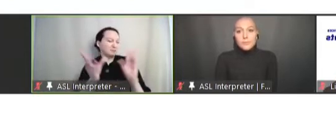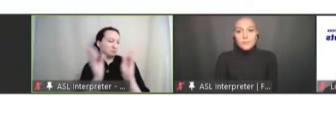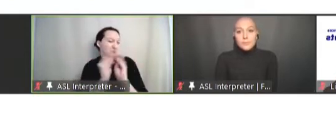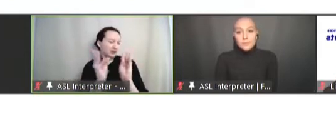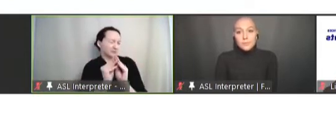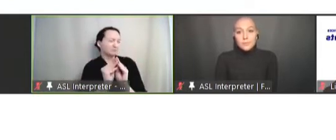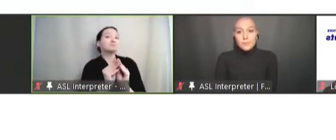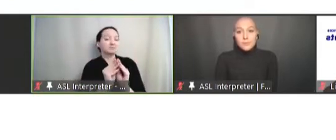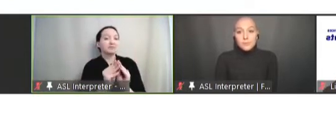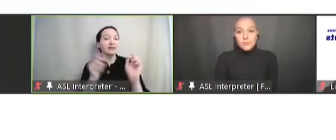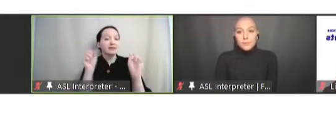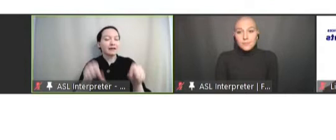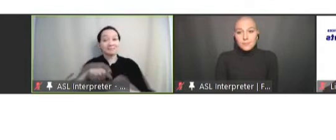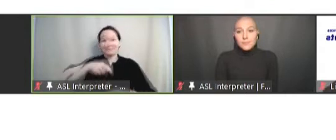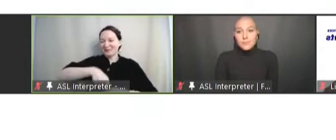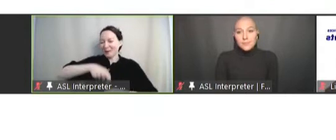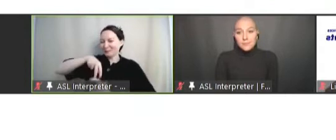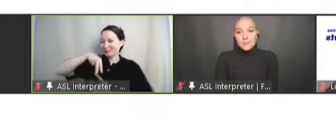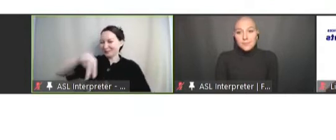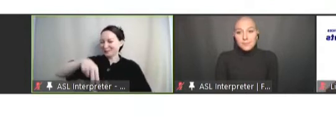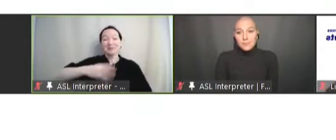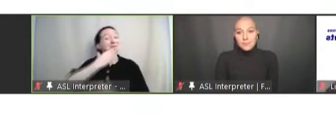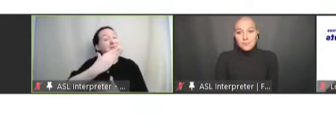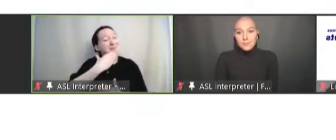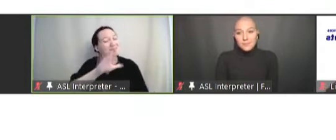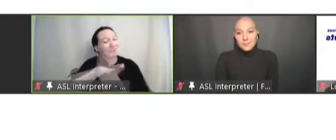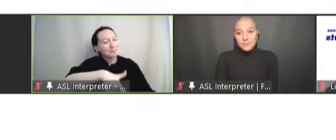so that we can stay on time. Thank you. Thank you for your time and presentation.